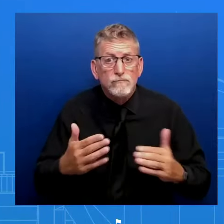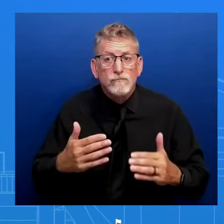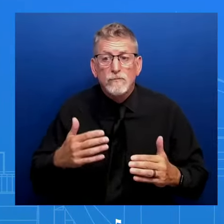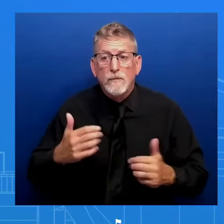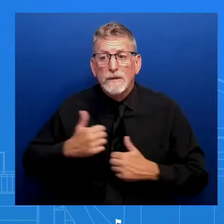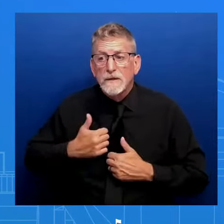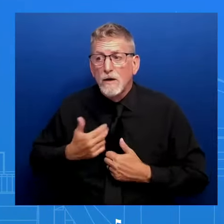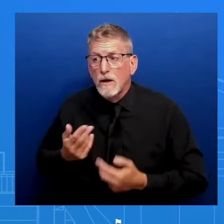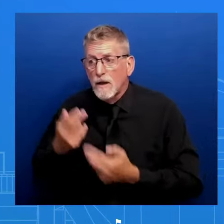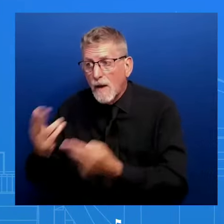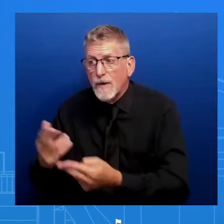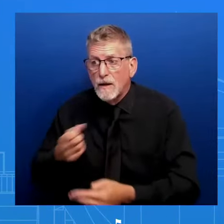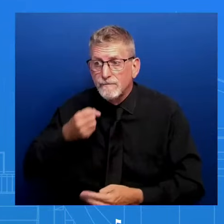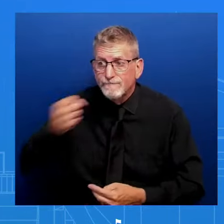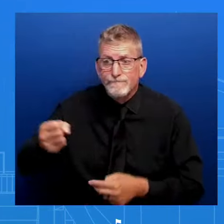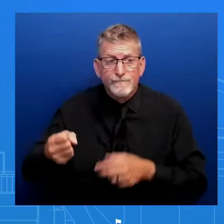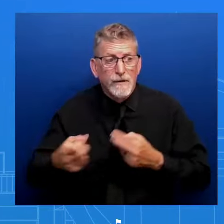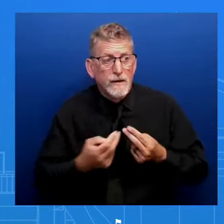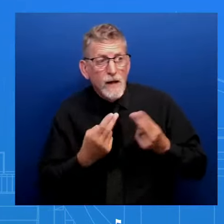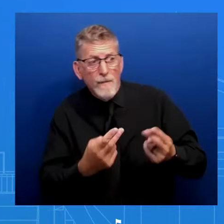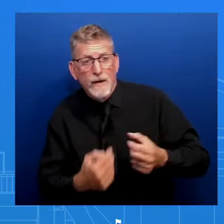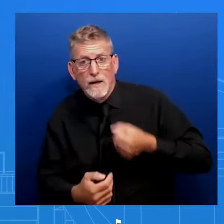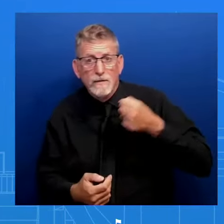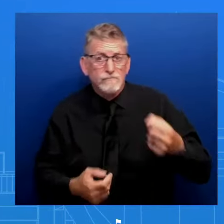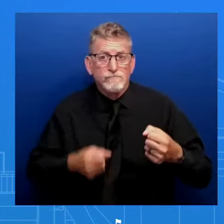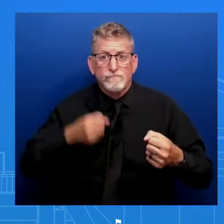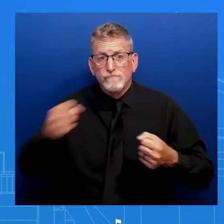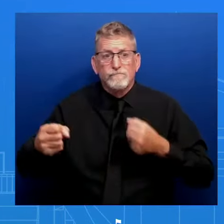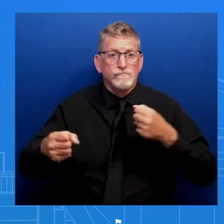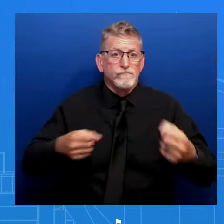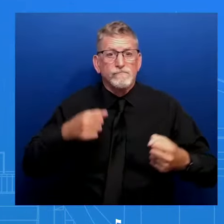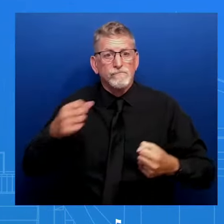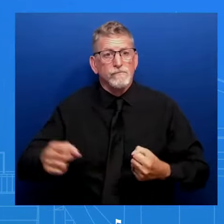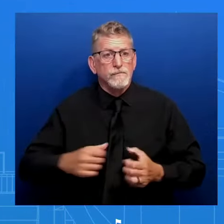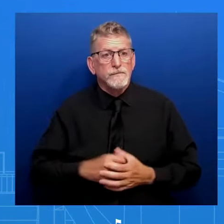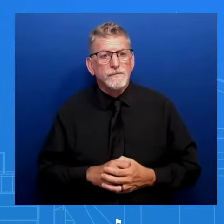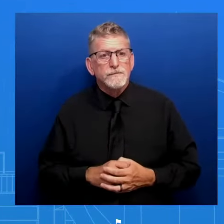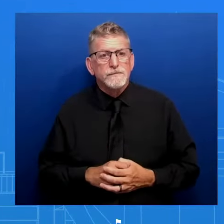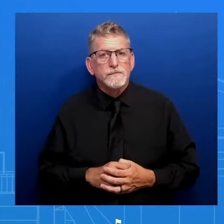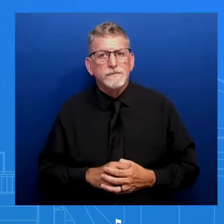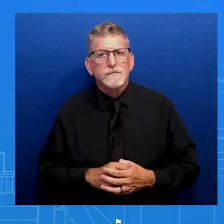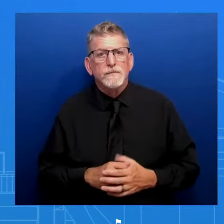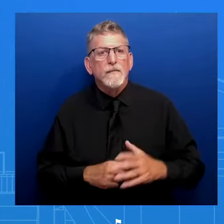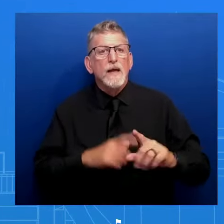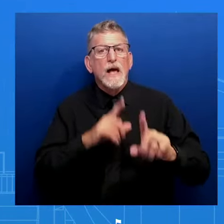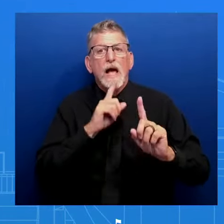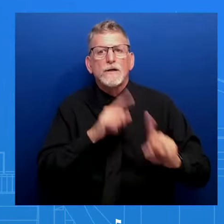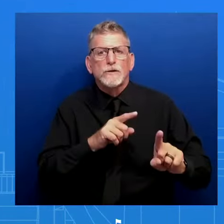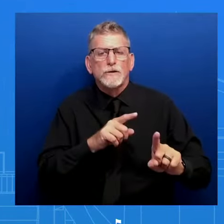Ms. Jean-Pierre: Look, Jeremy, I understand the question, but this is something that one senator is holding up. One senator. One Republican senator.